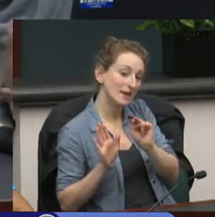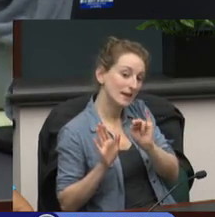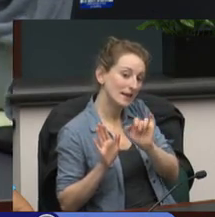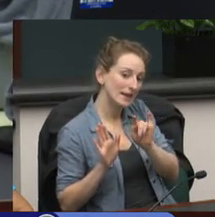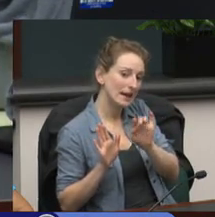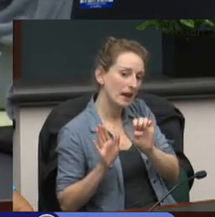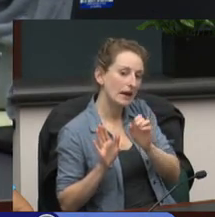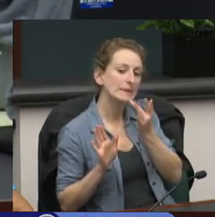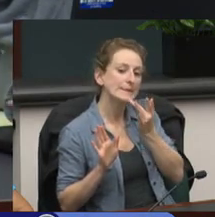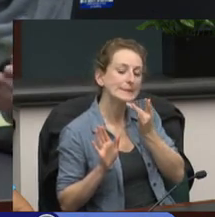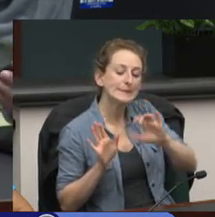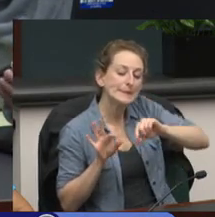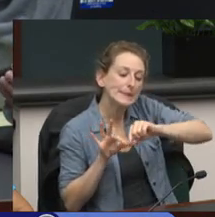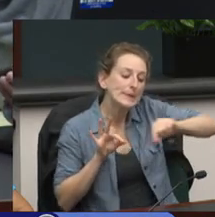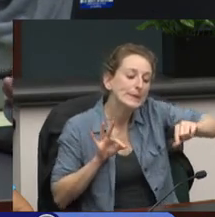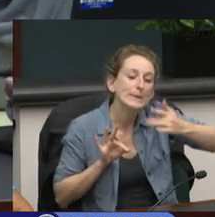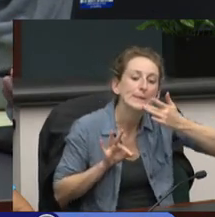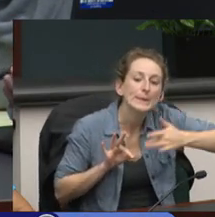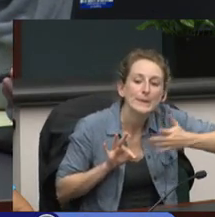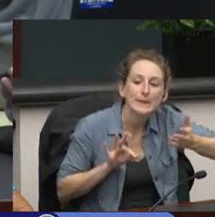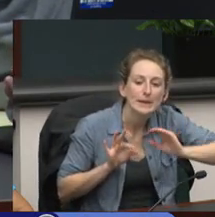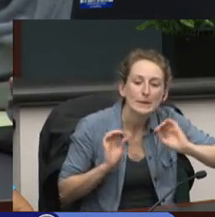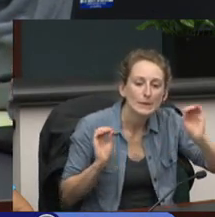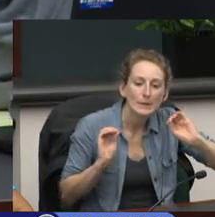more than enough land to do it but if they didn't have frontage on both roads